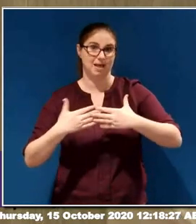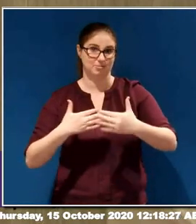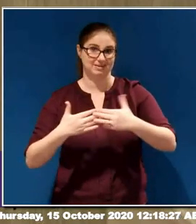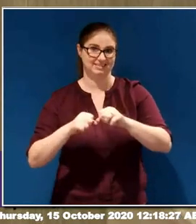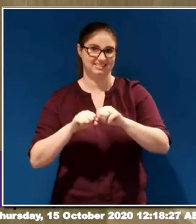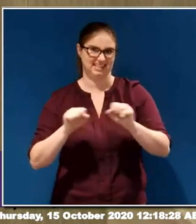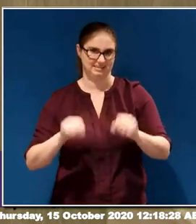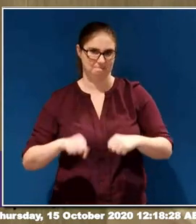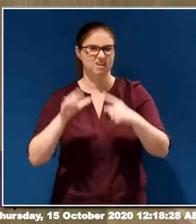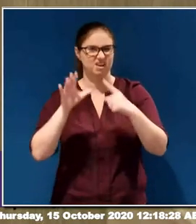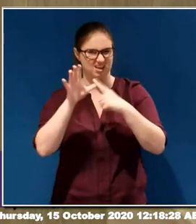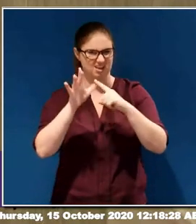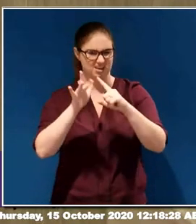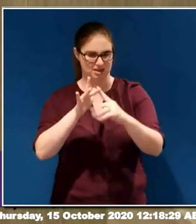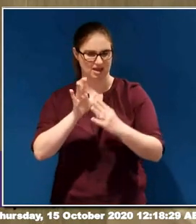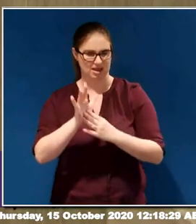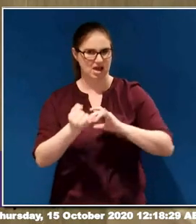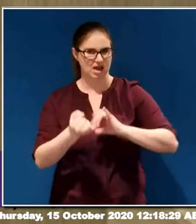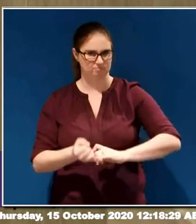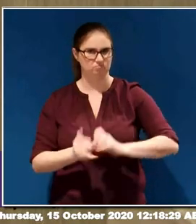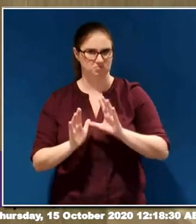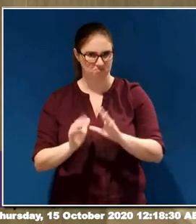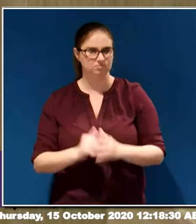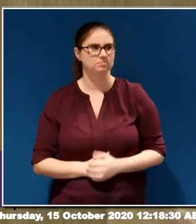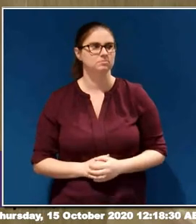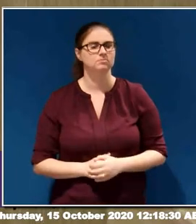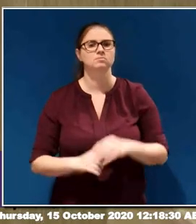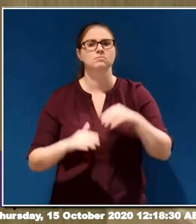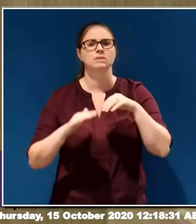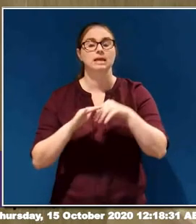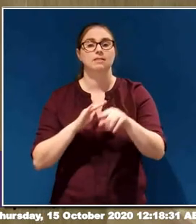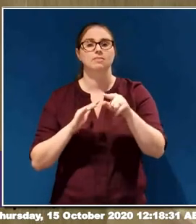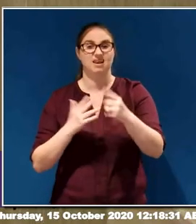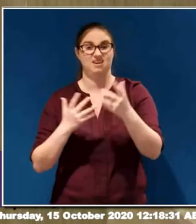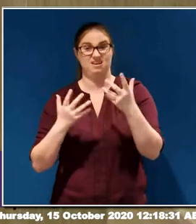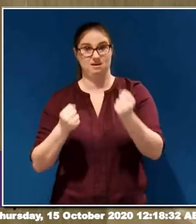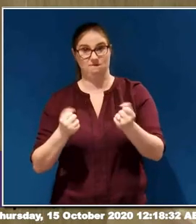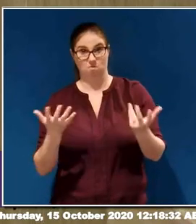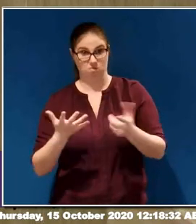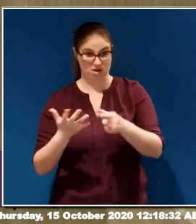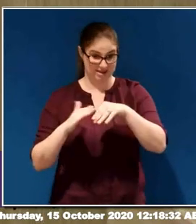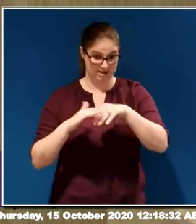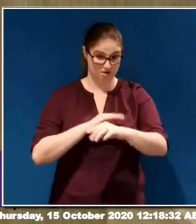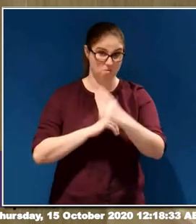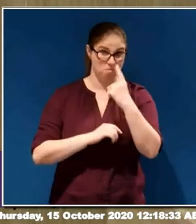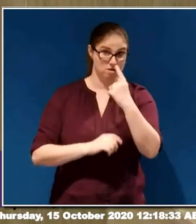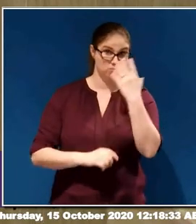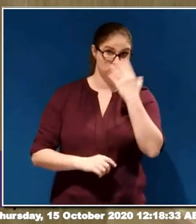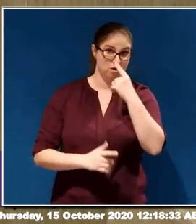where schools can record plans, adjustments, they can upload